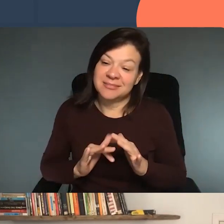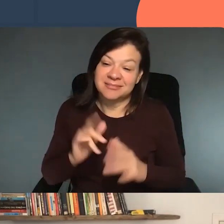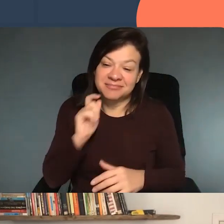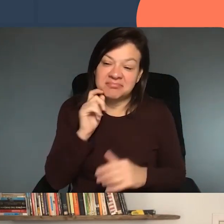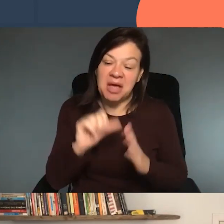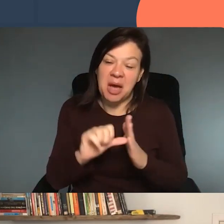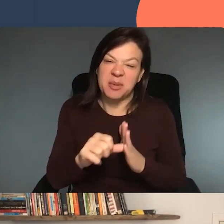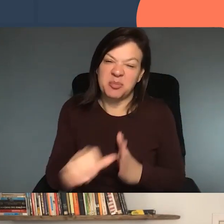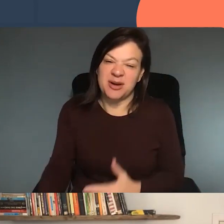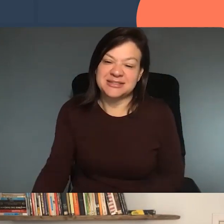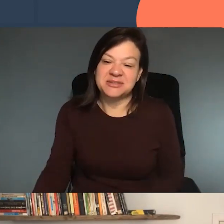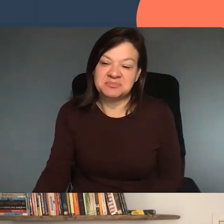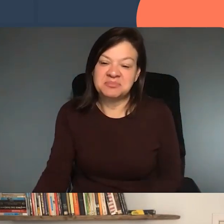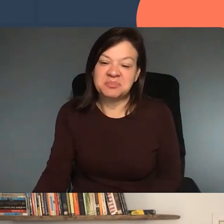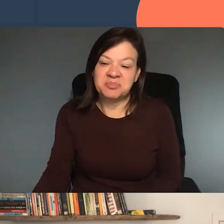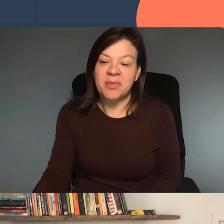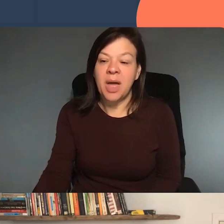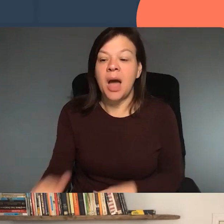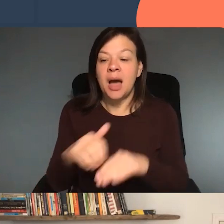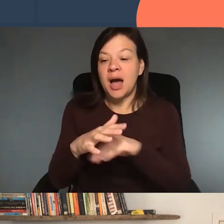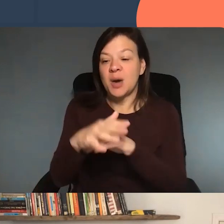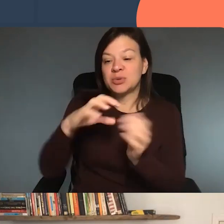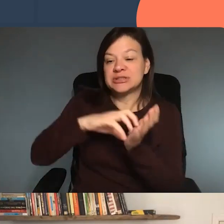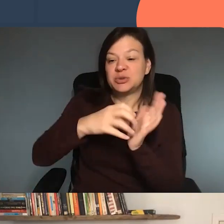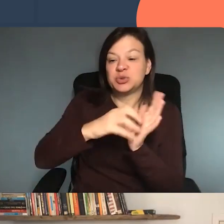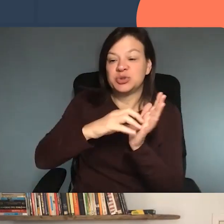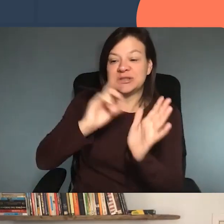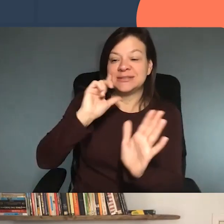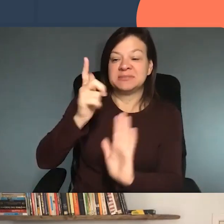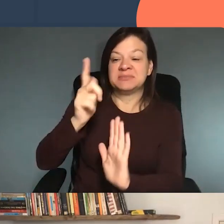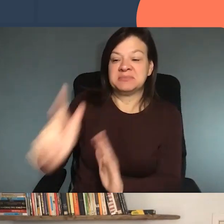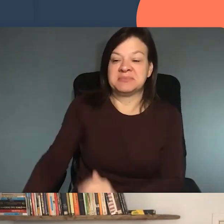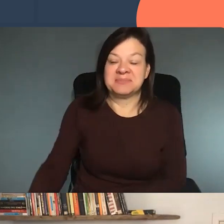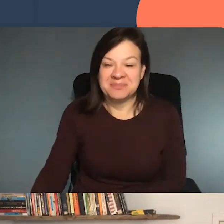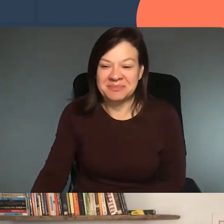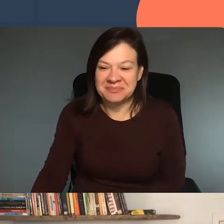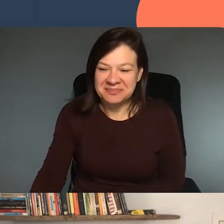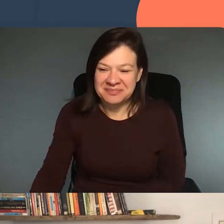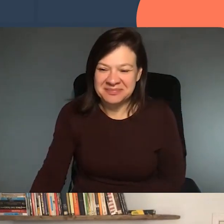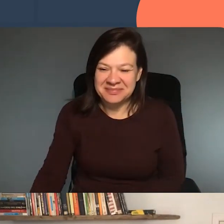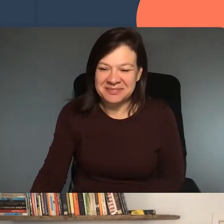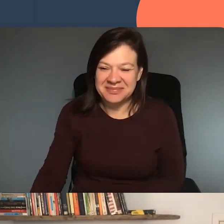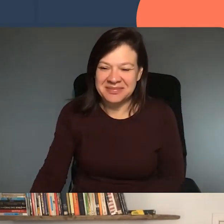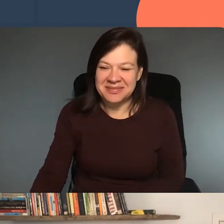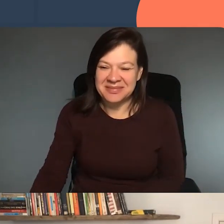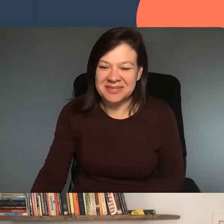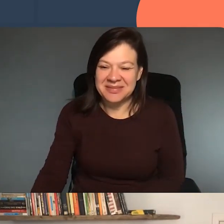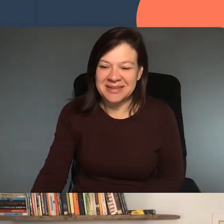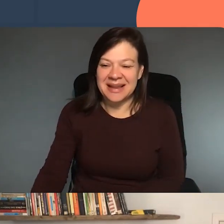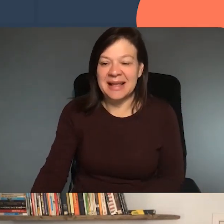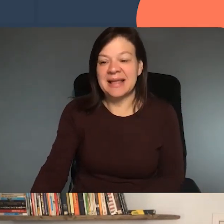I WILL SEND YOU COOKIES THE MAIL AT SOME POINT IN TIME. THIS LAST PART WE ARE GOING TO DO SOME Q&A.